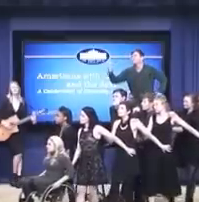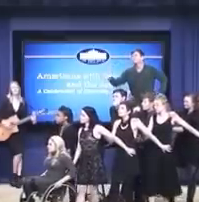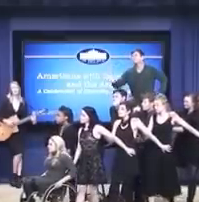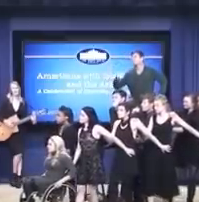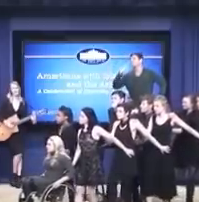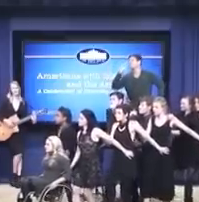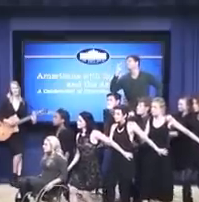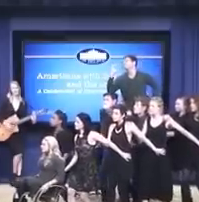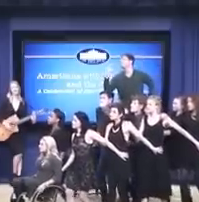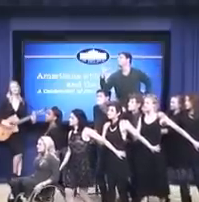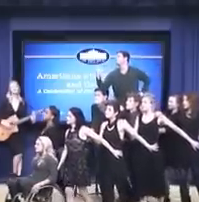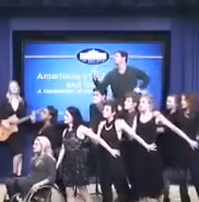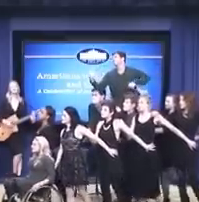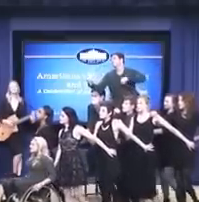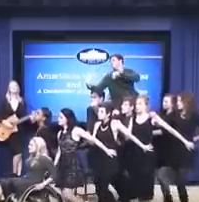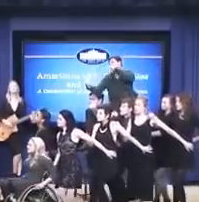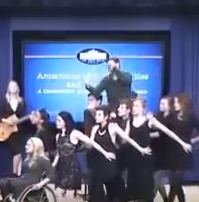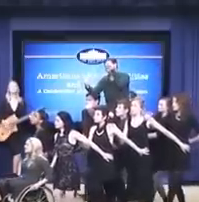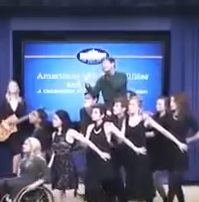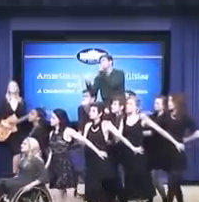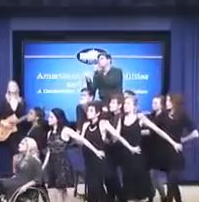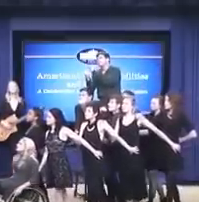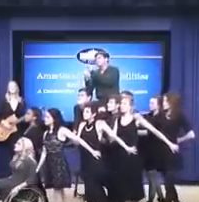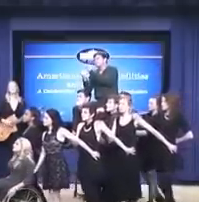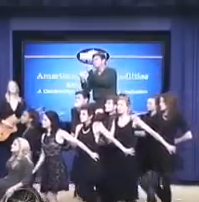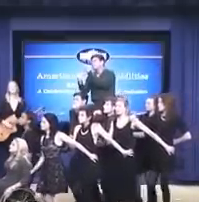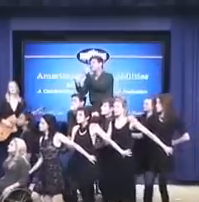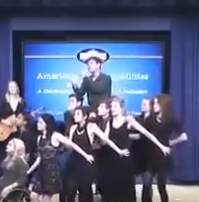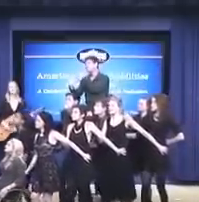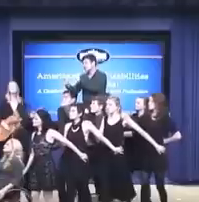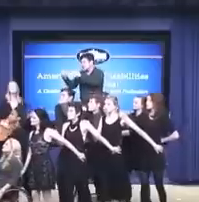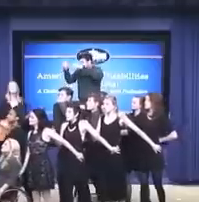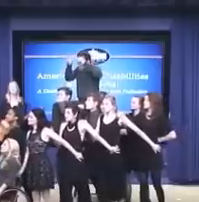Only you there in the kiss